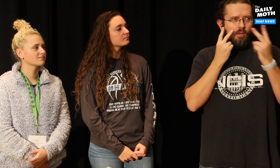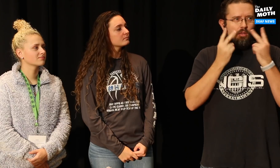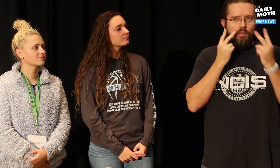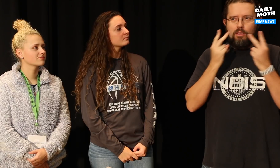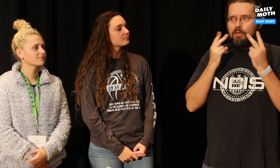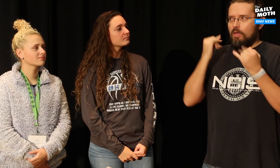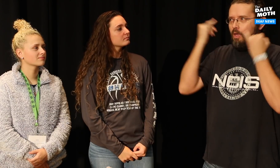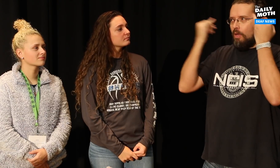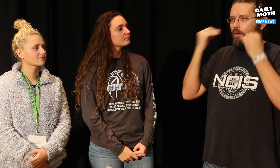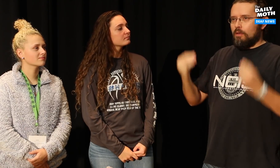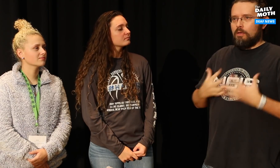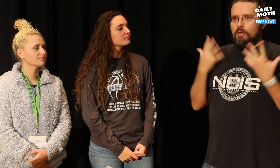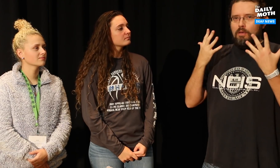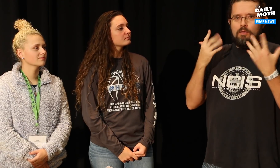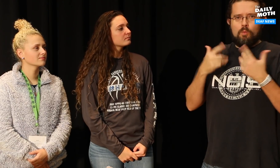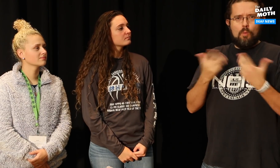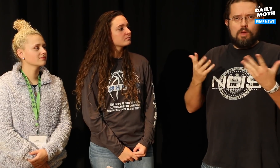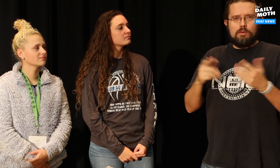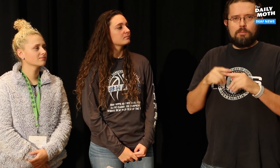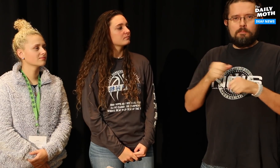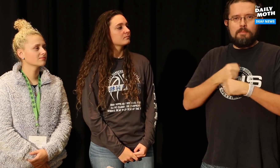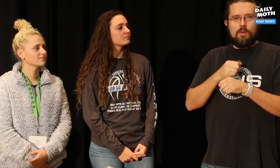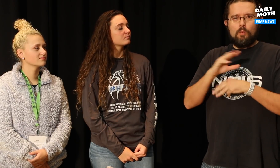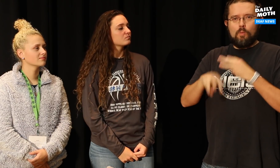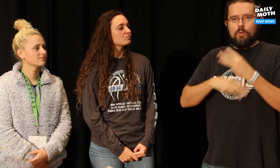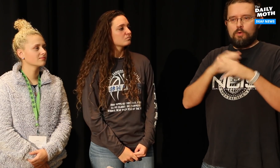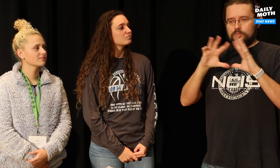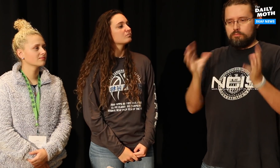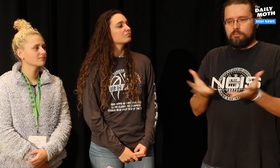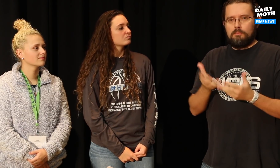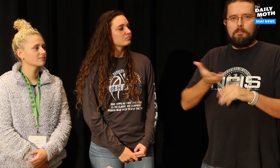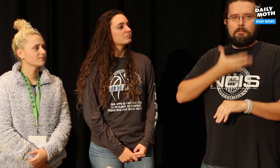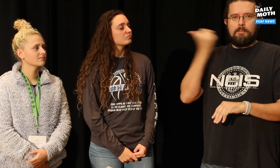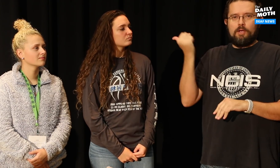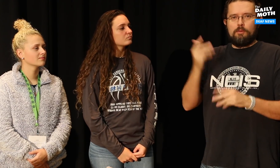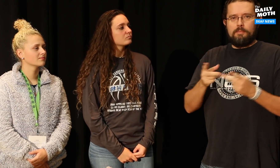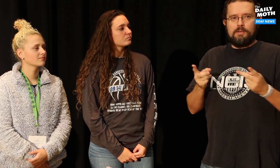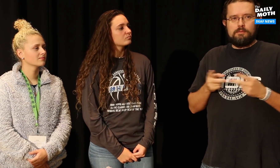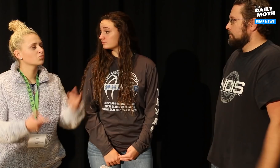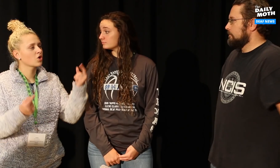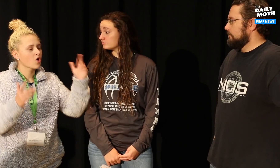Seeing these students here is an inspiration for me to help make this world a better place.